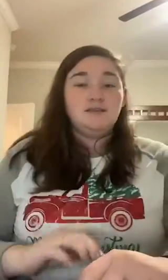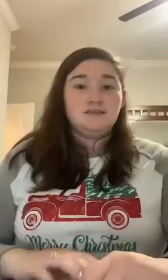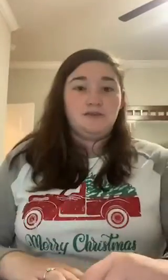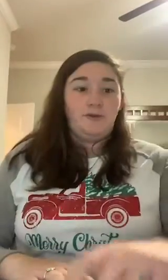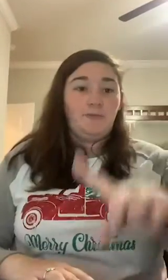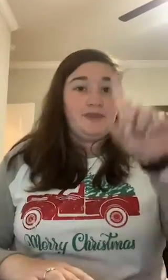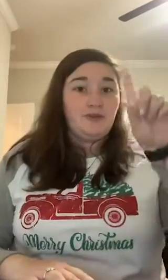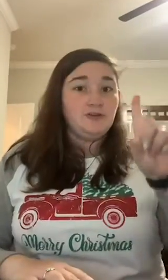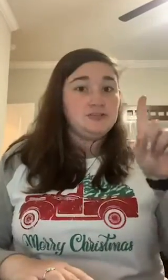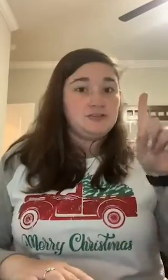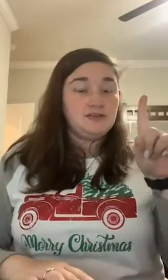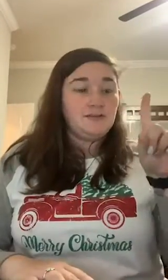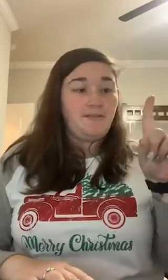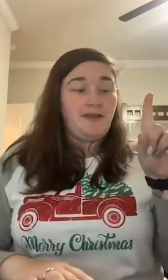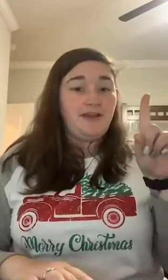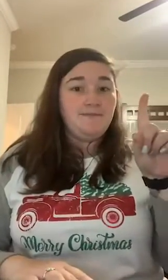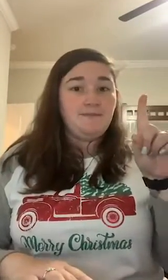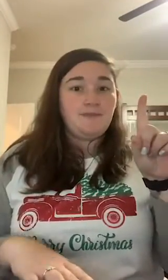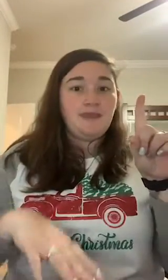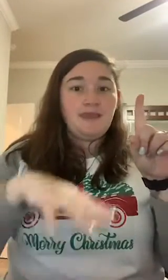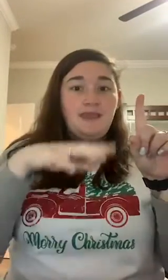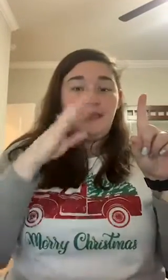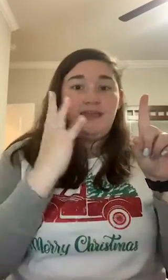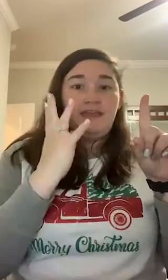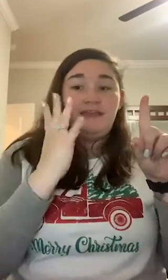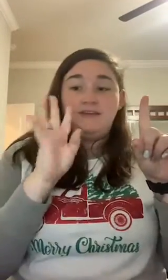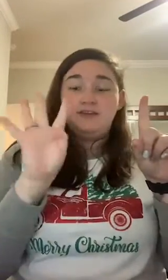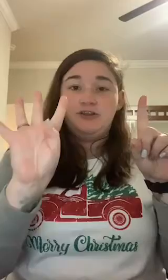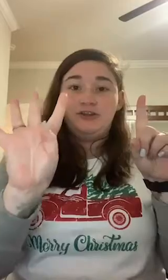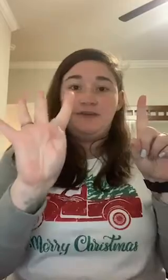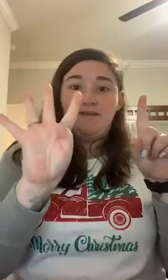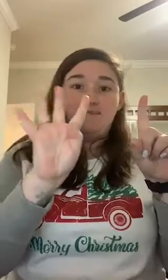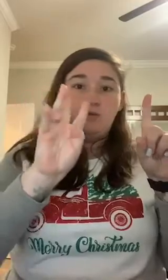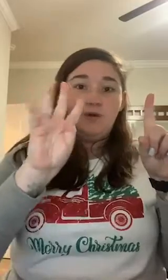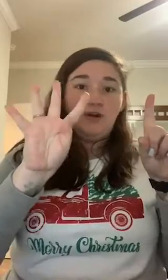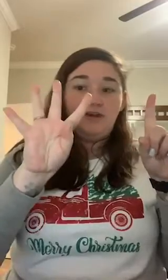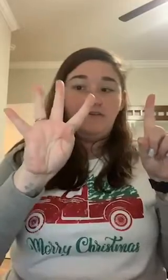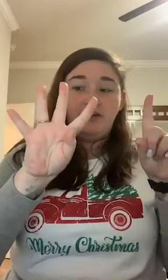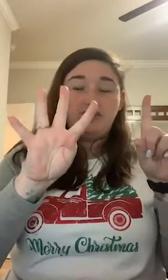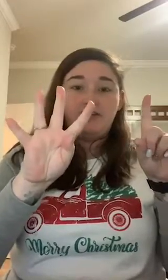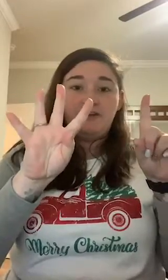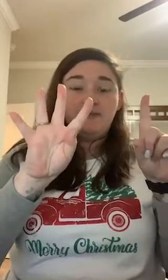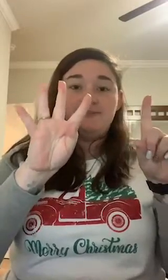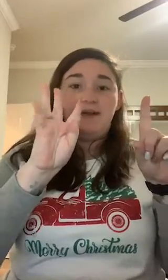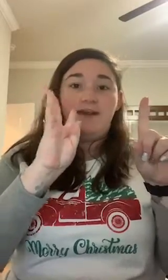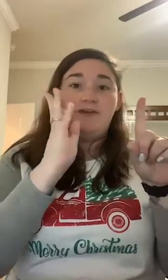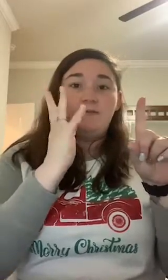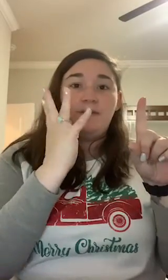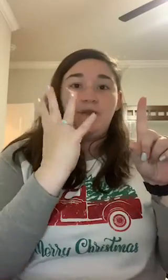so here's Mary and you're gonna make a four. your fingers are going to be spread out